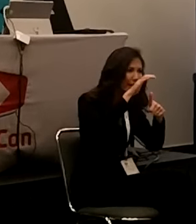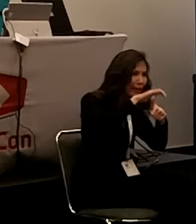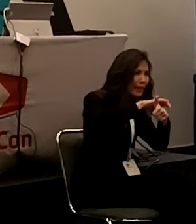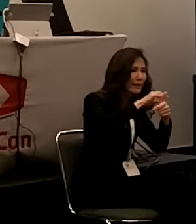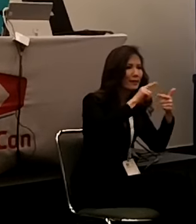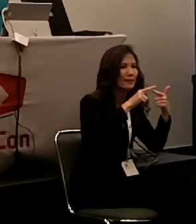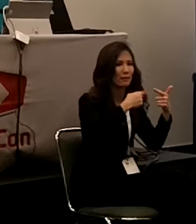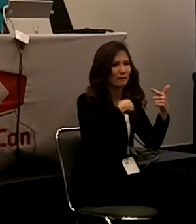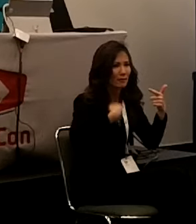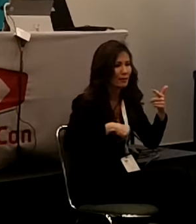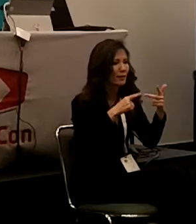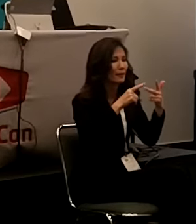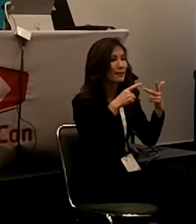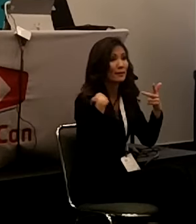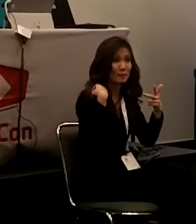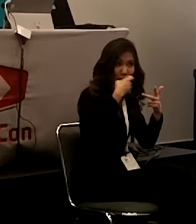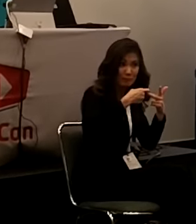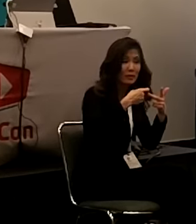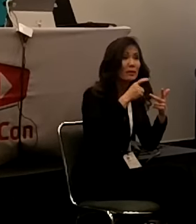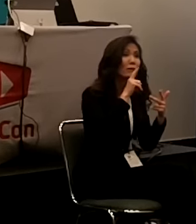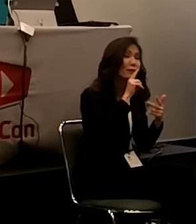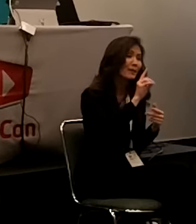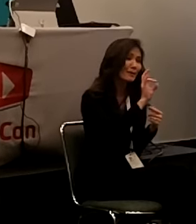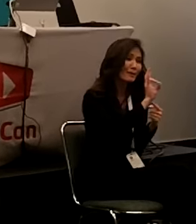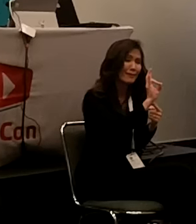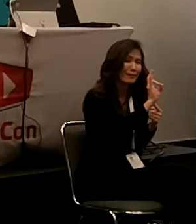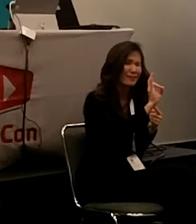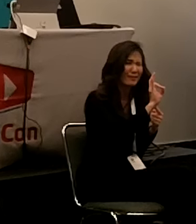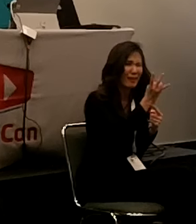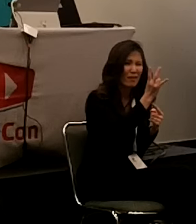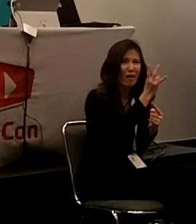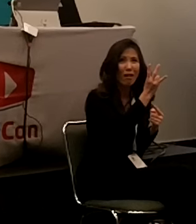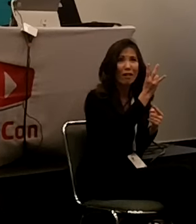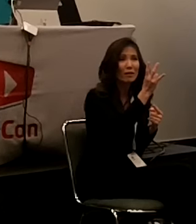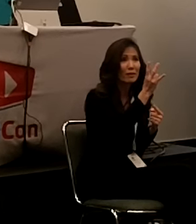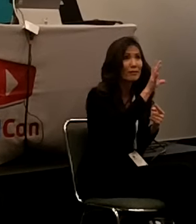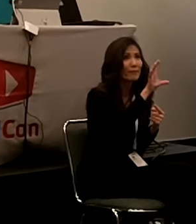and it costs $7 and 50 cents a minute